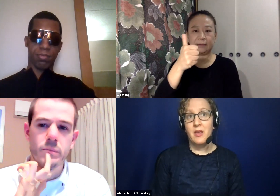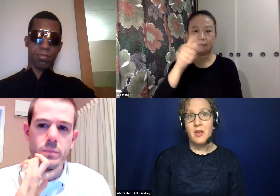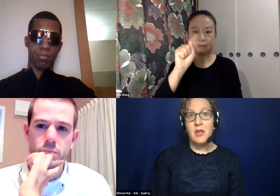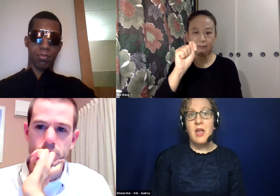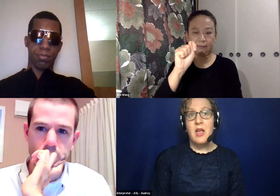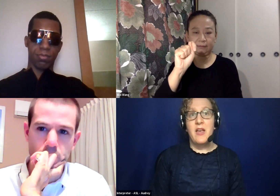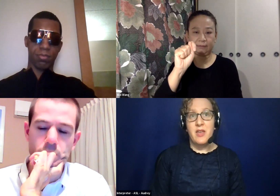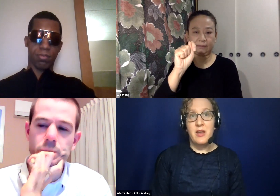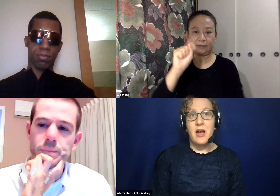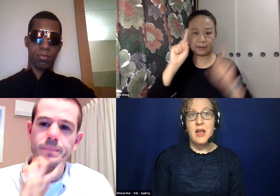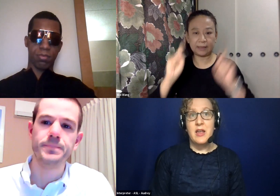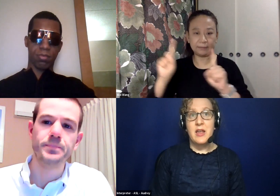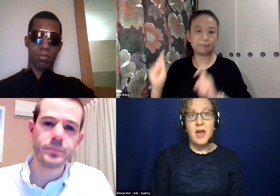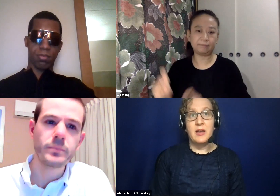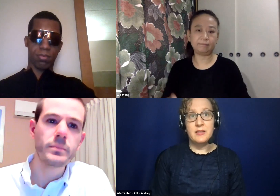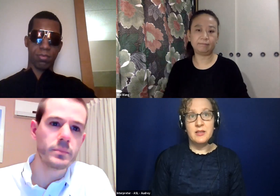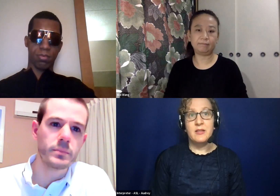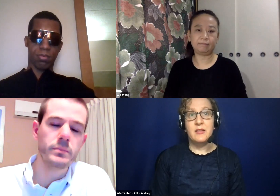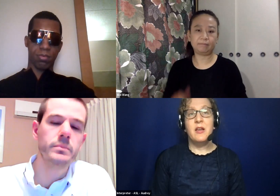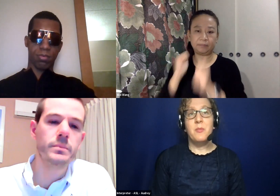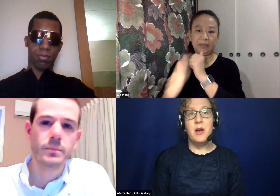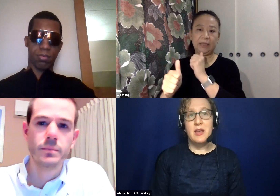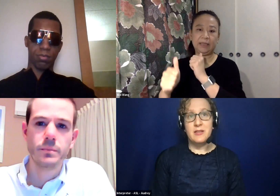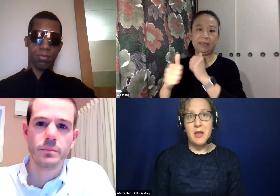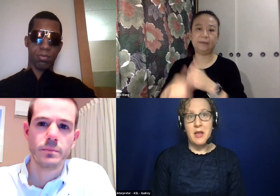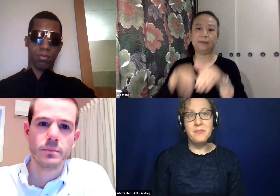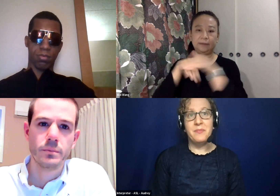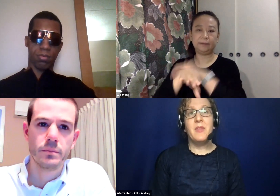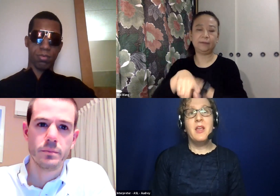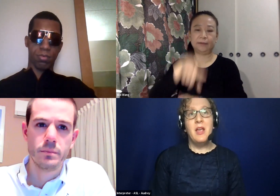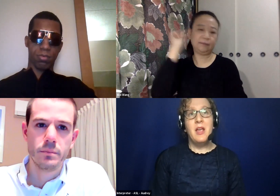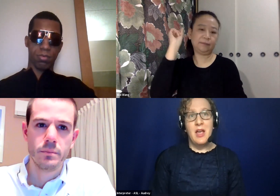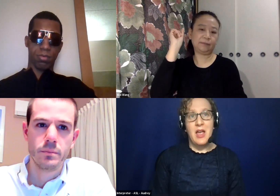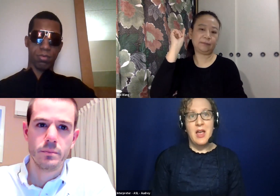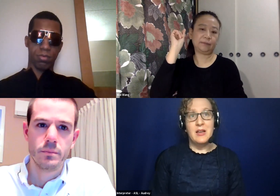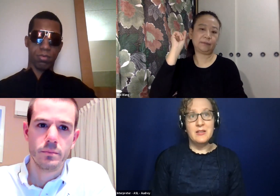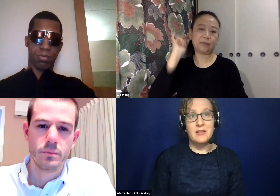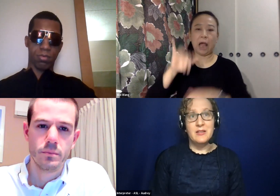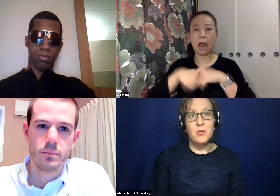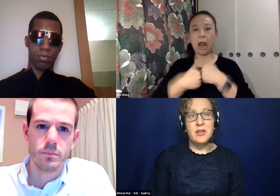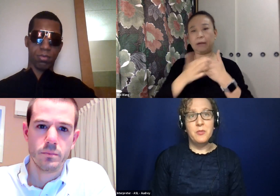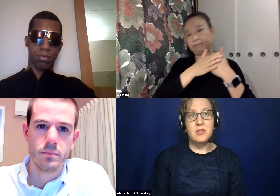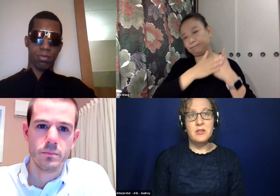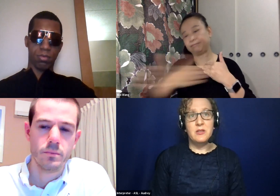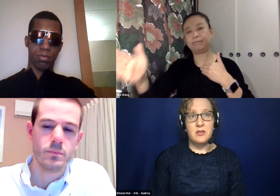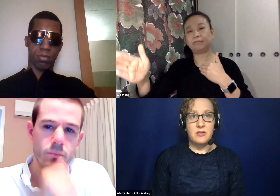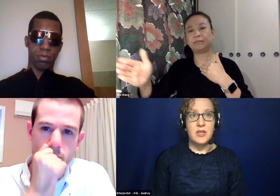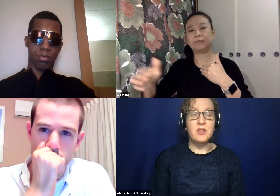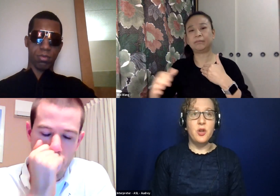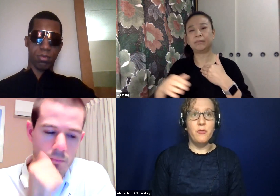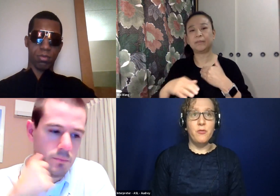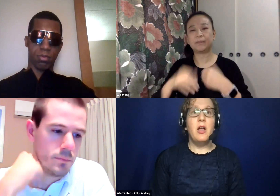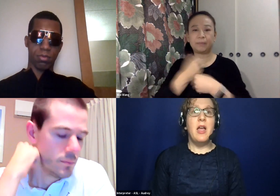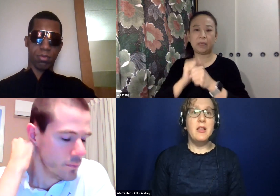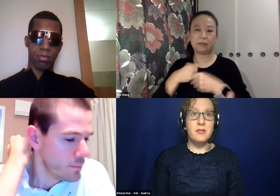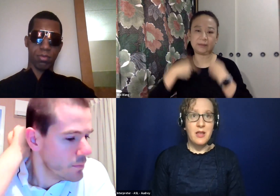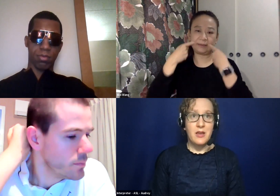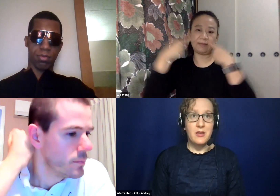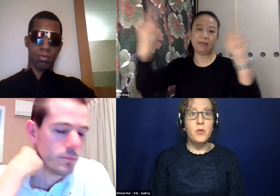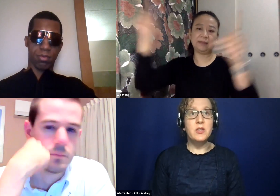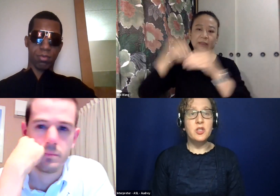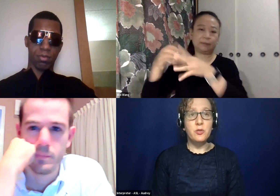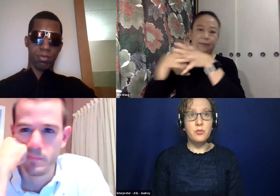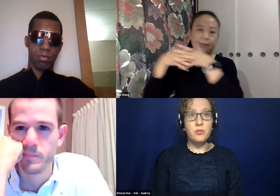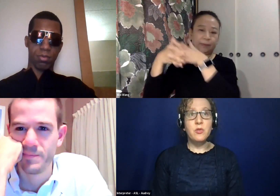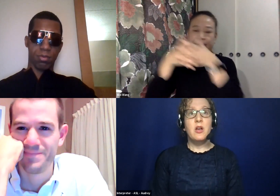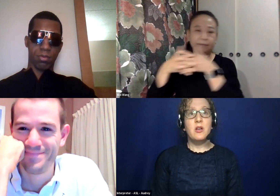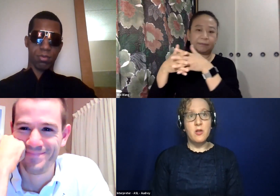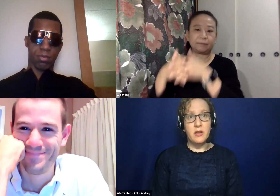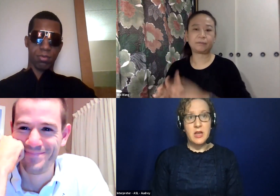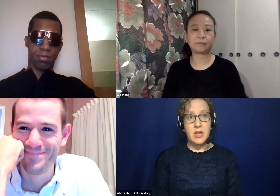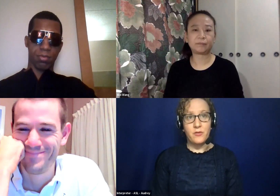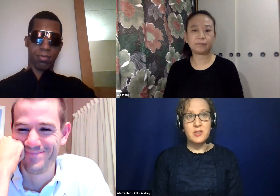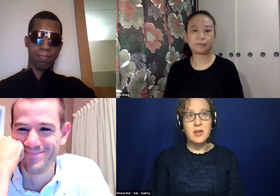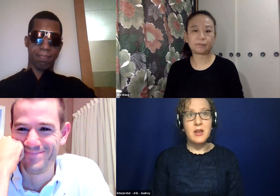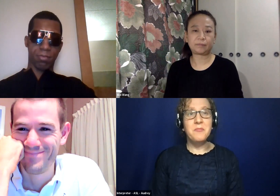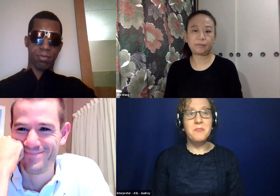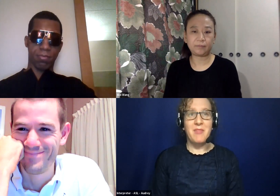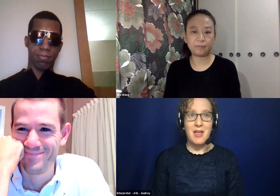and then I passed my exam and was able to take the TOEFL and go into Gallaudet University